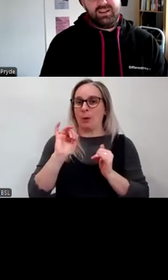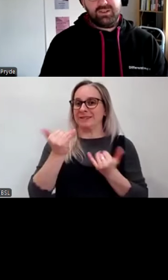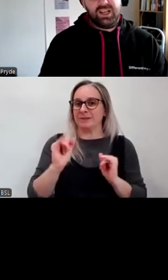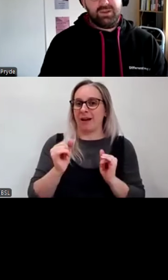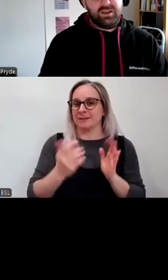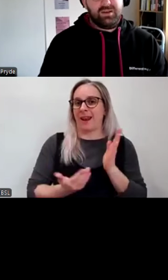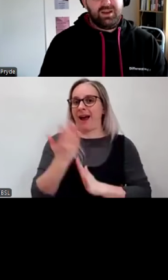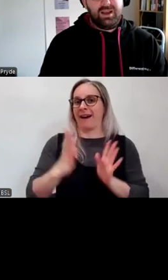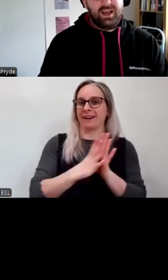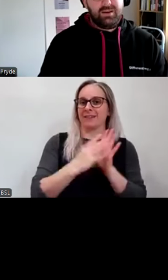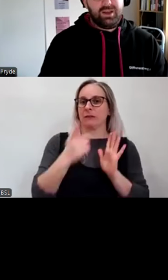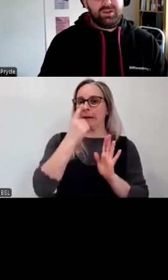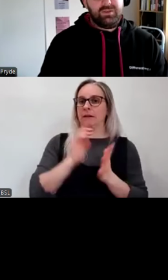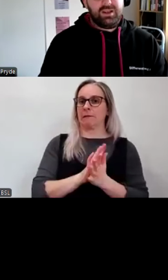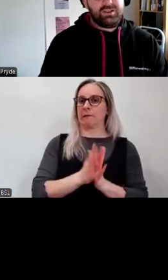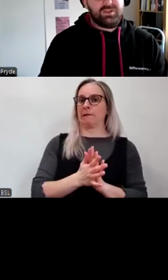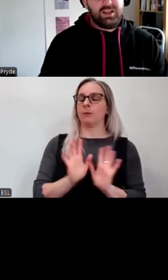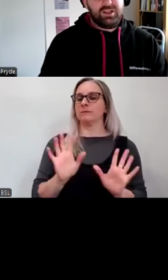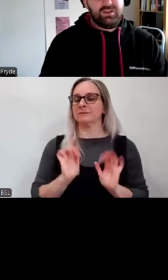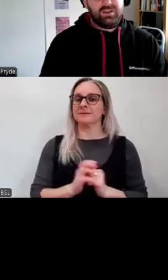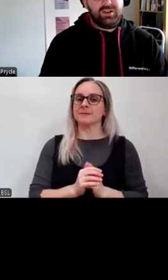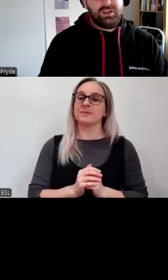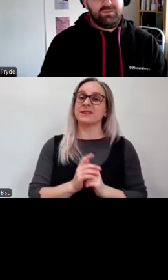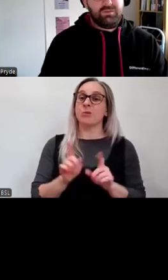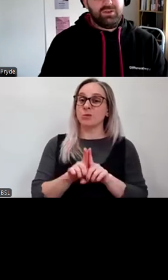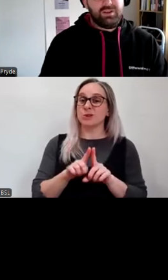Then I'll chat a bit about strategy around how we can involve